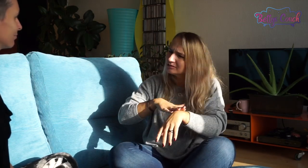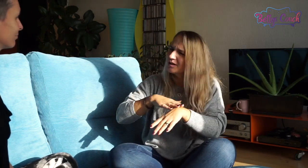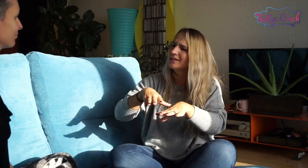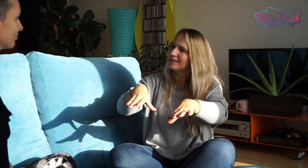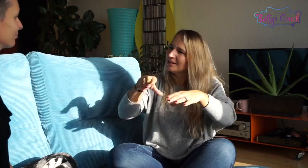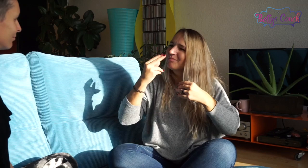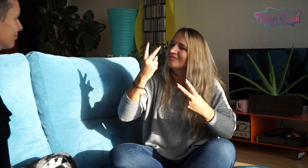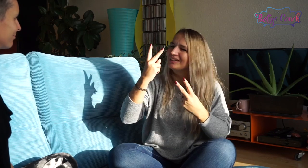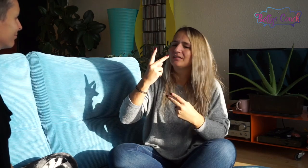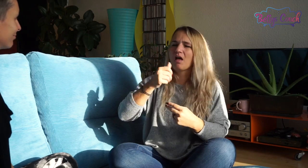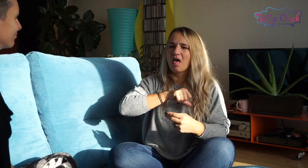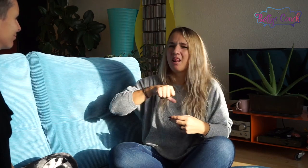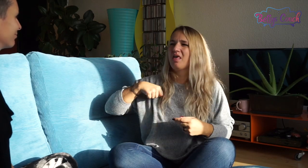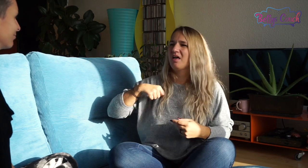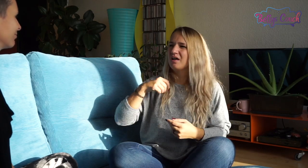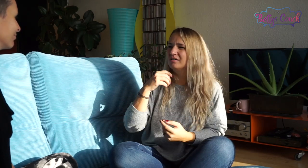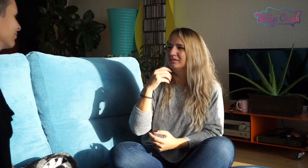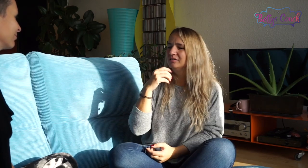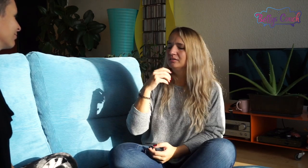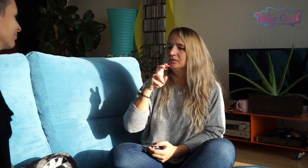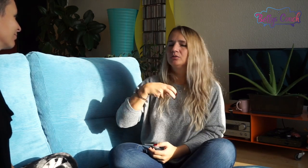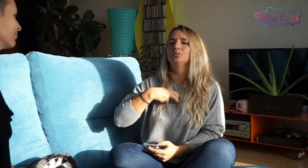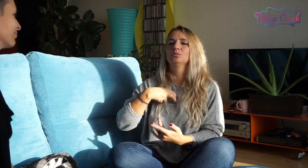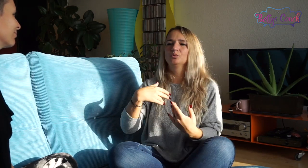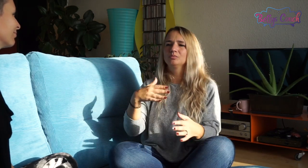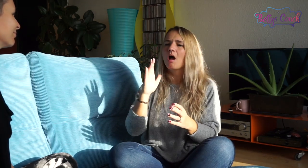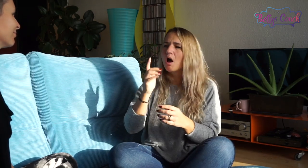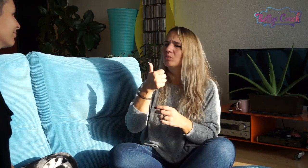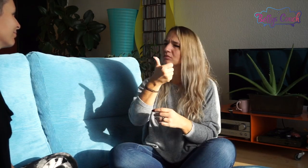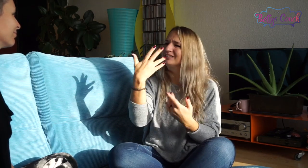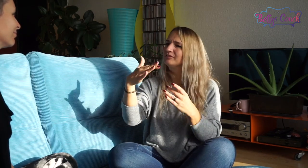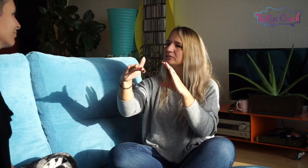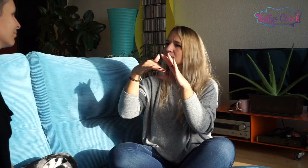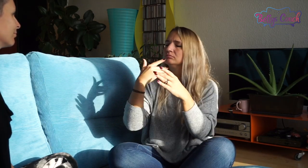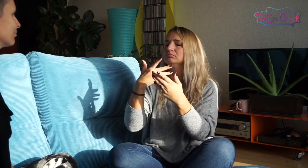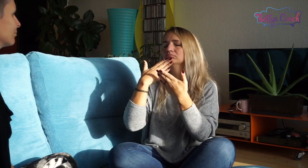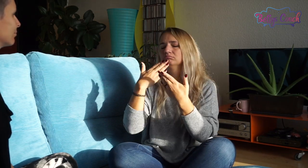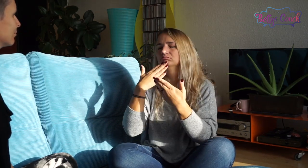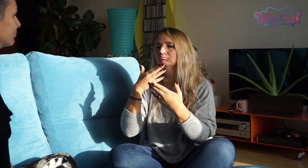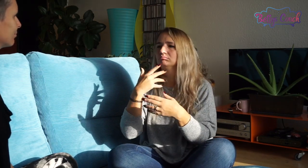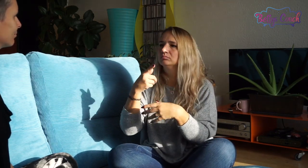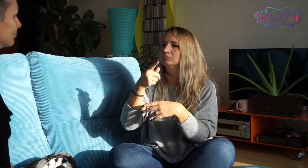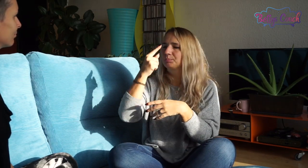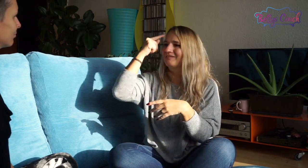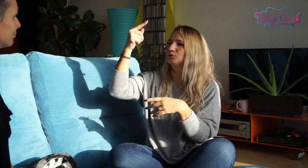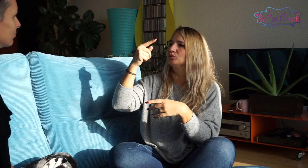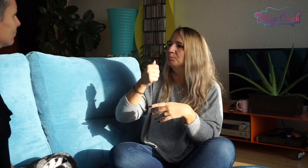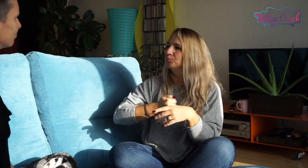It is important that you take time for yourself and your introspection. I also received feedback from people who thanked me & through my travel inputs